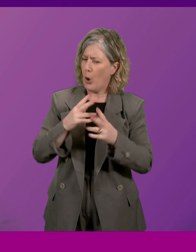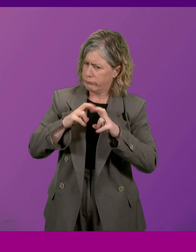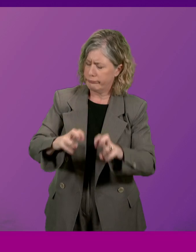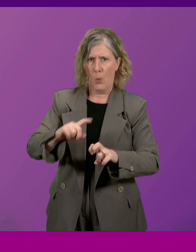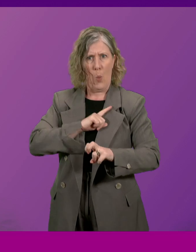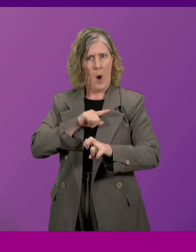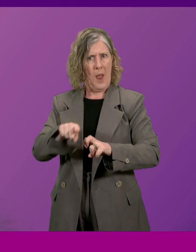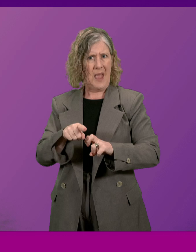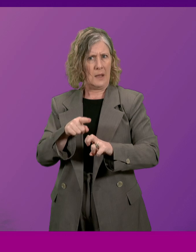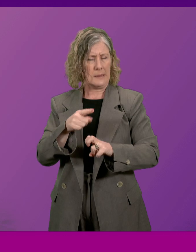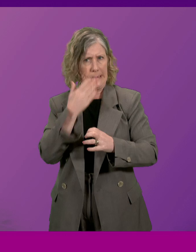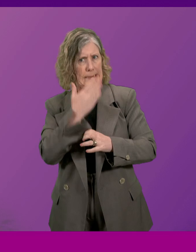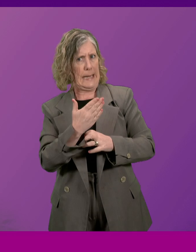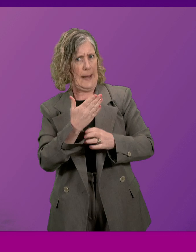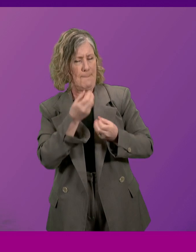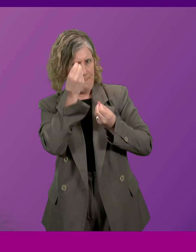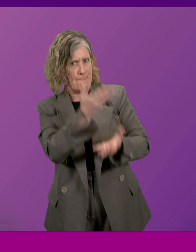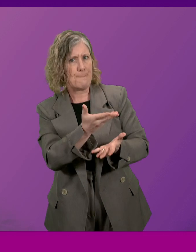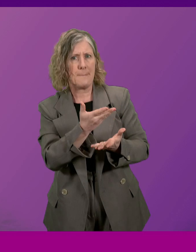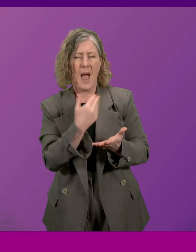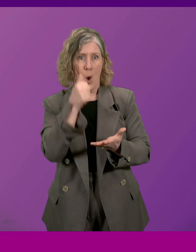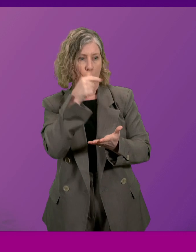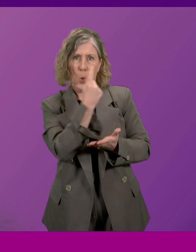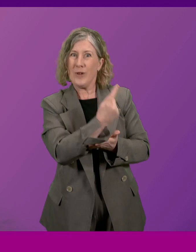I know the long-standing interest that Mr Griffin takes on these